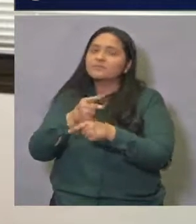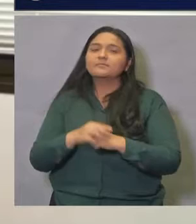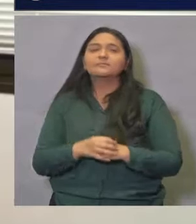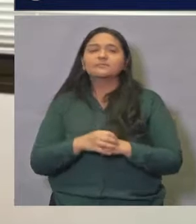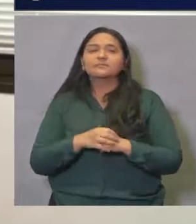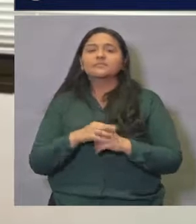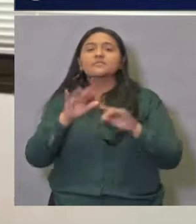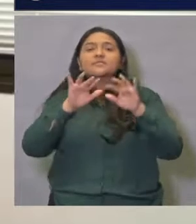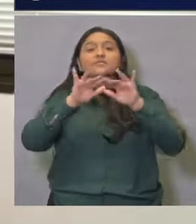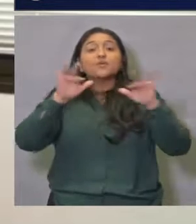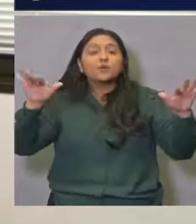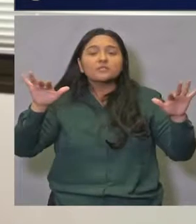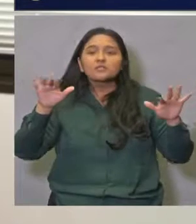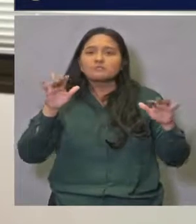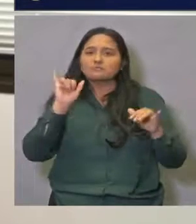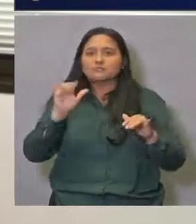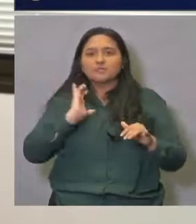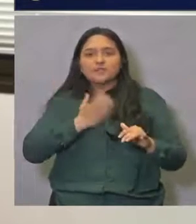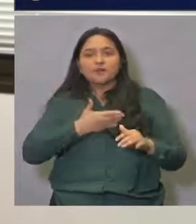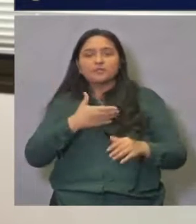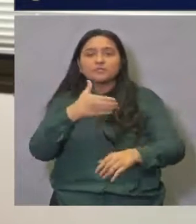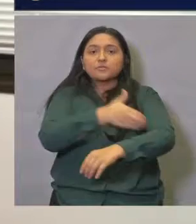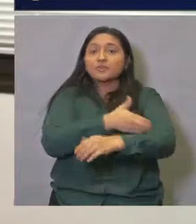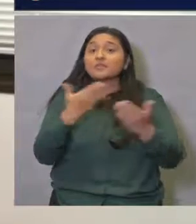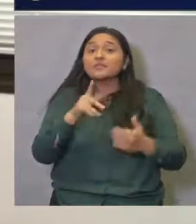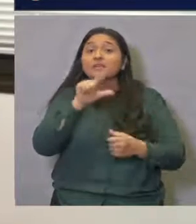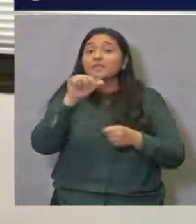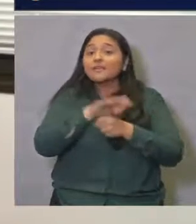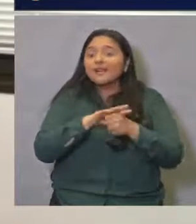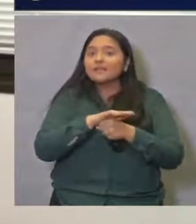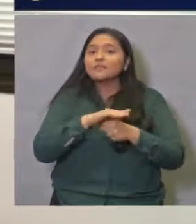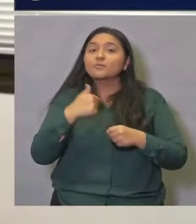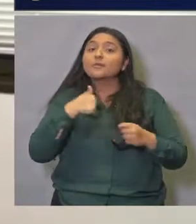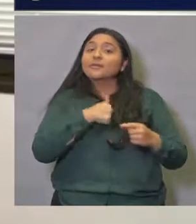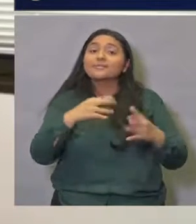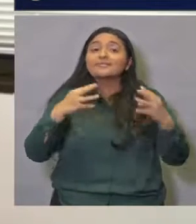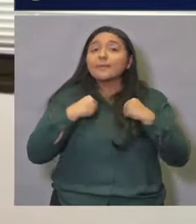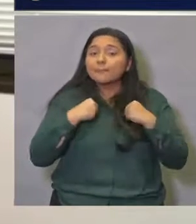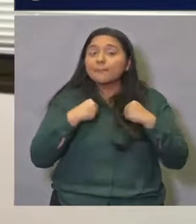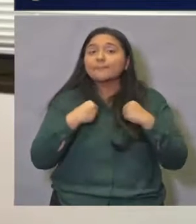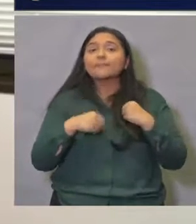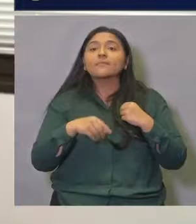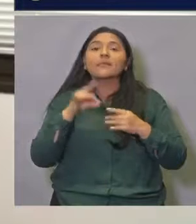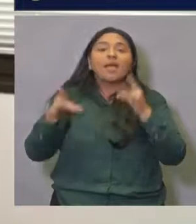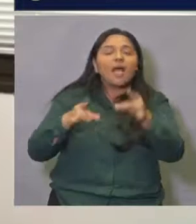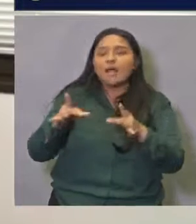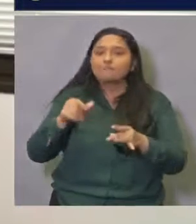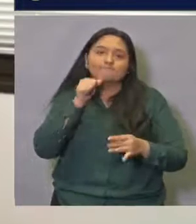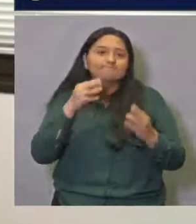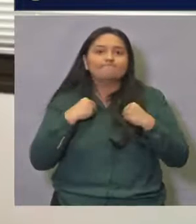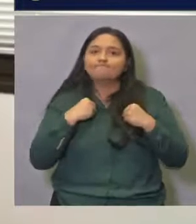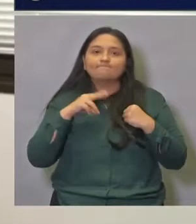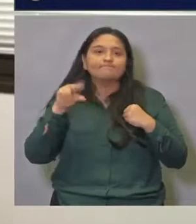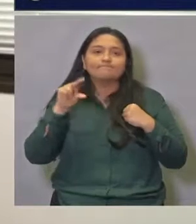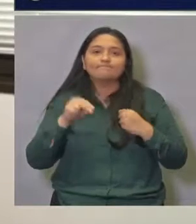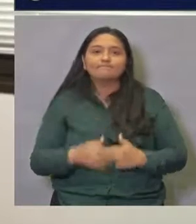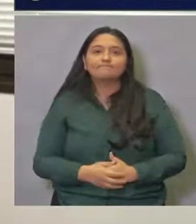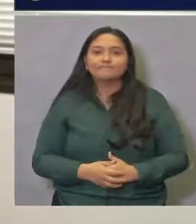NUESTRAS COMUNIDADES ASIÁTICAS MERECEN SER CELEBRADAS Y NO